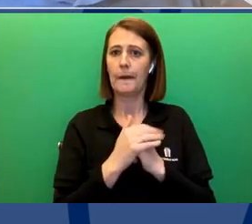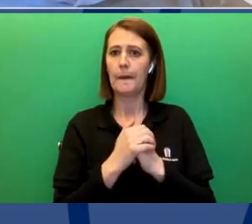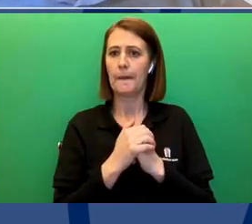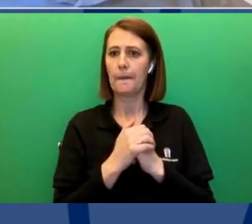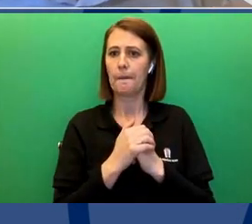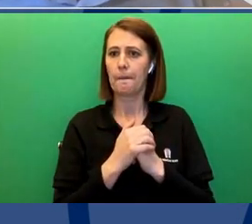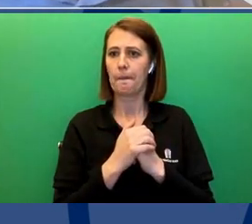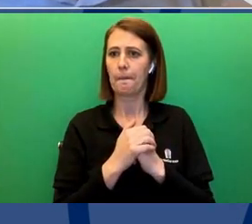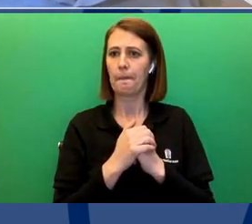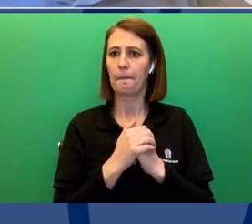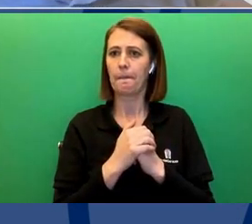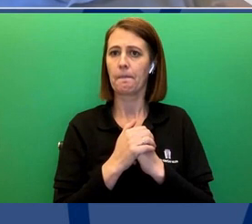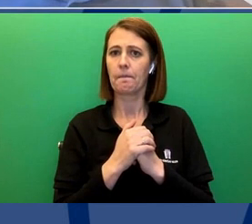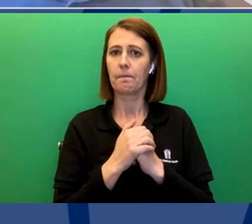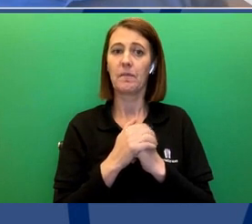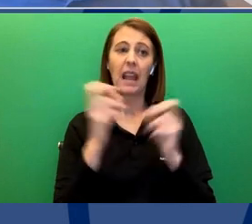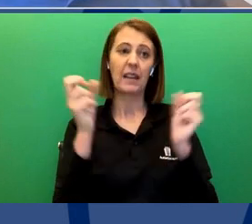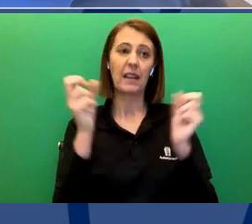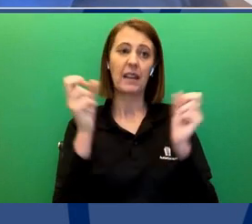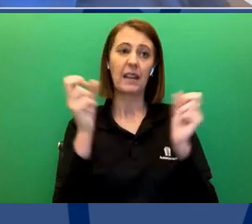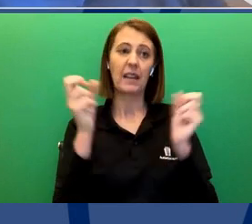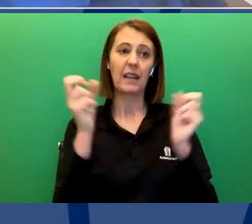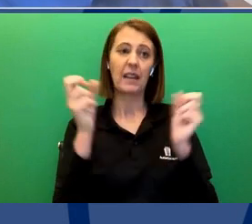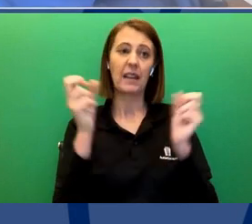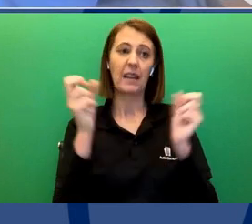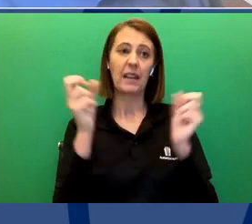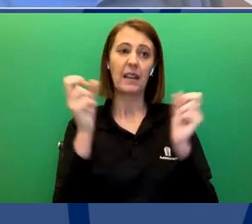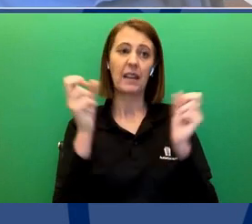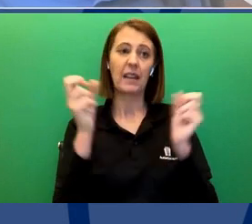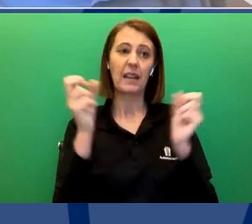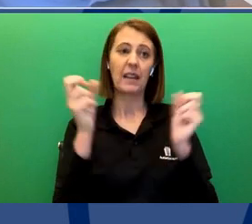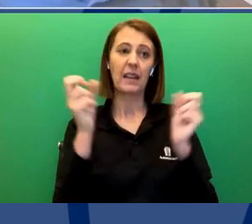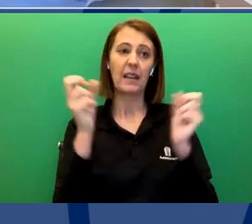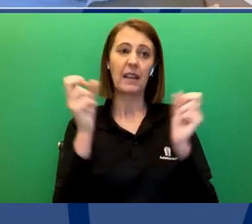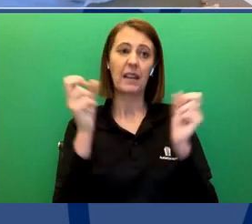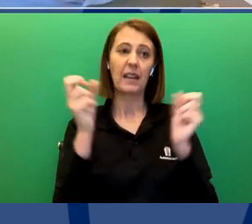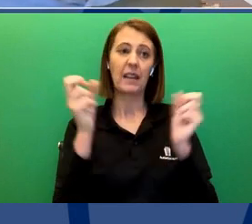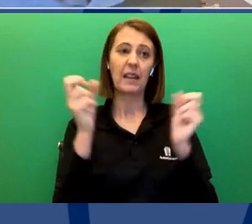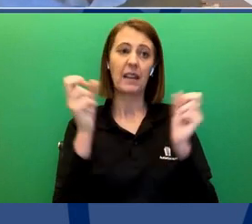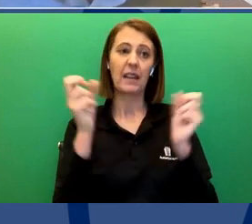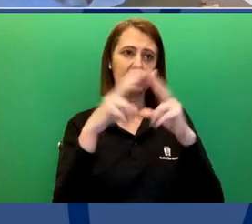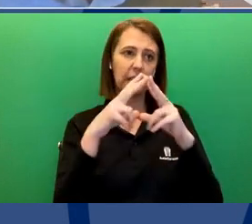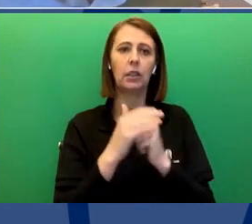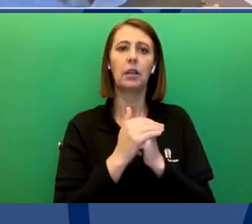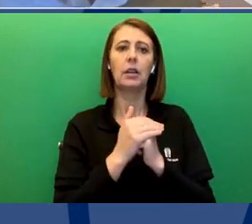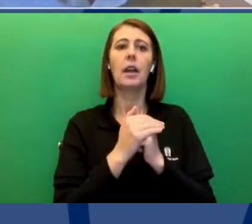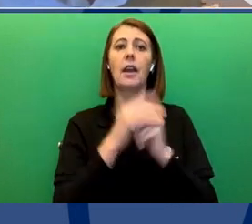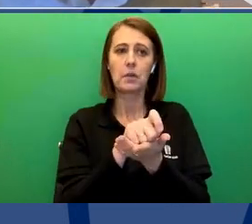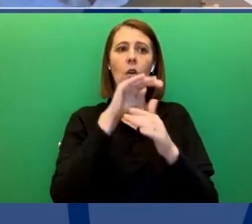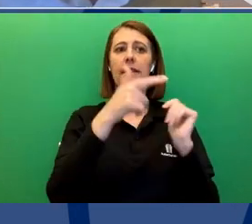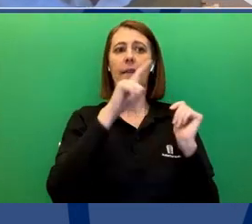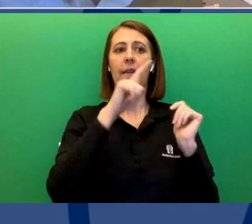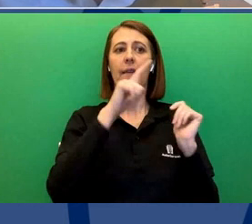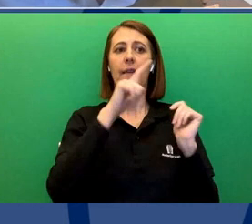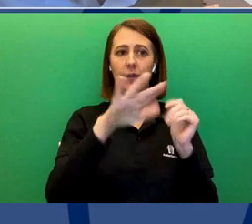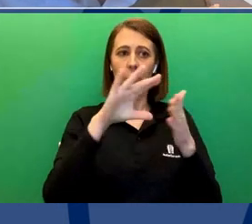and for Sydney, the current payments are around $750 for the loss of 20 hours or more and